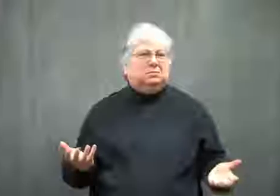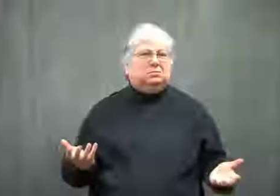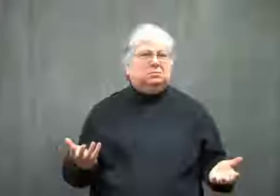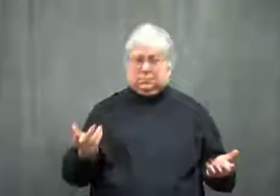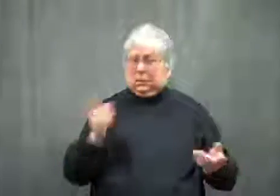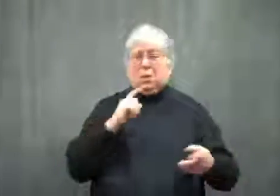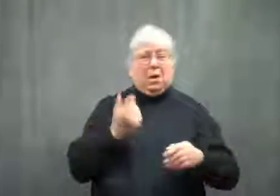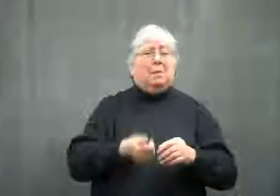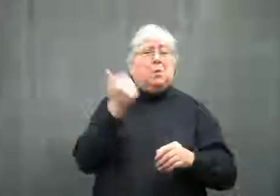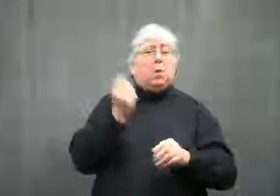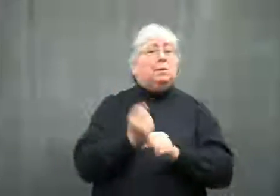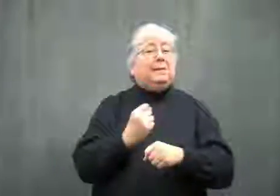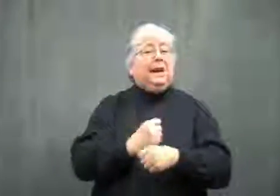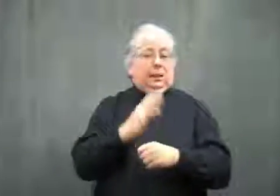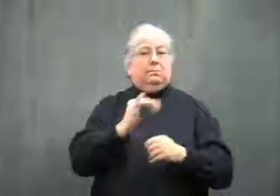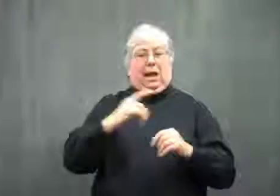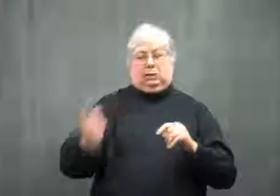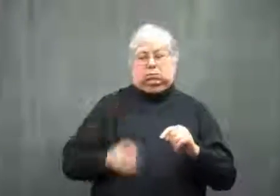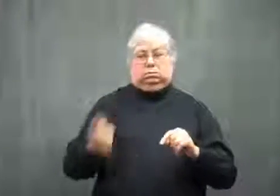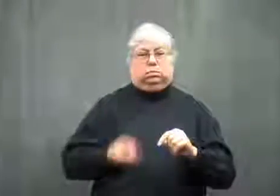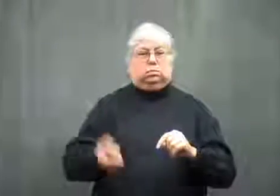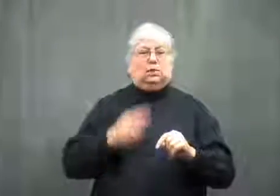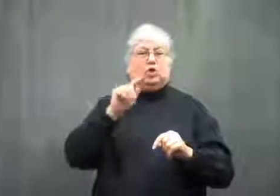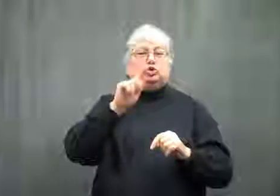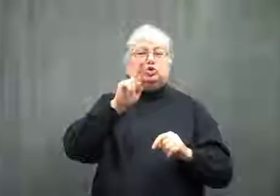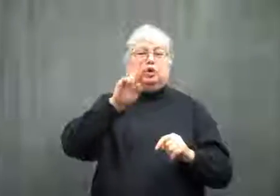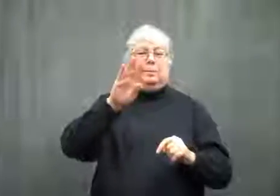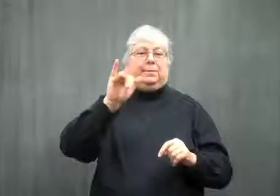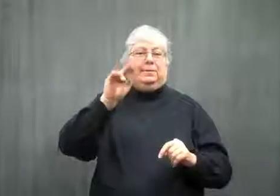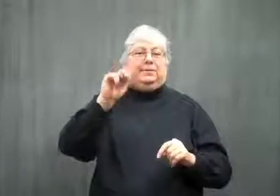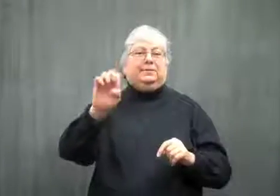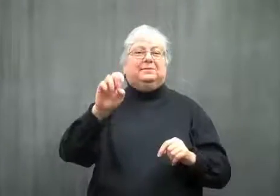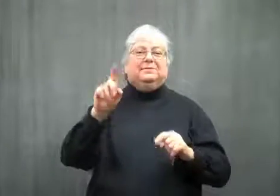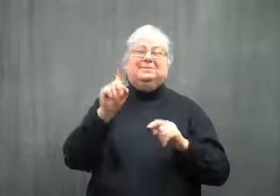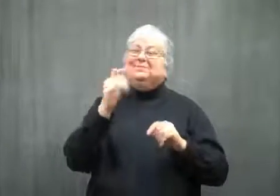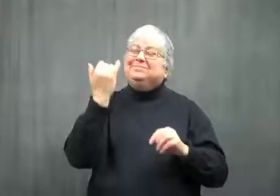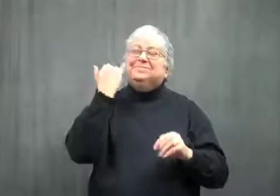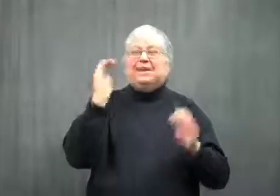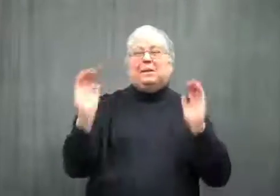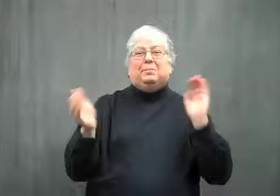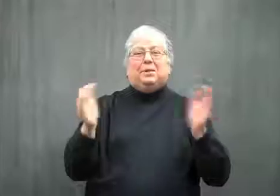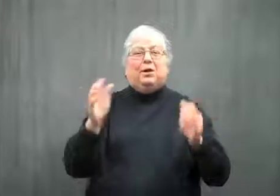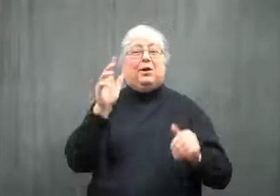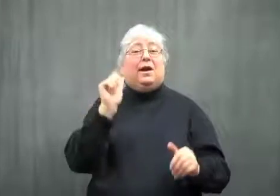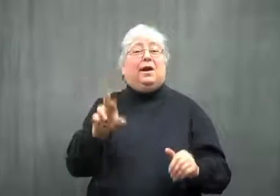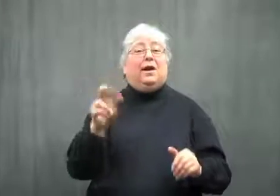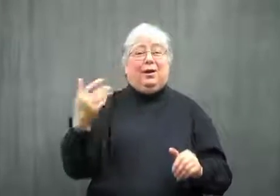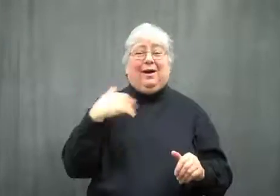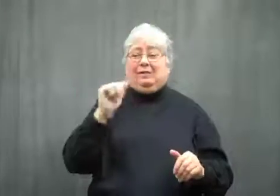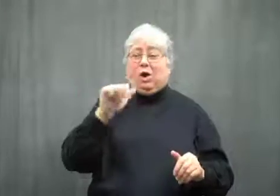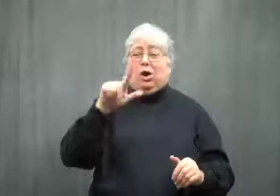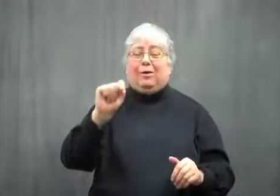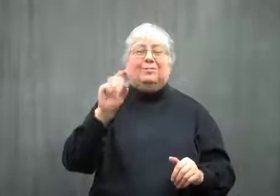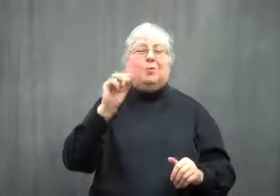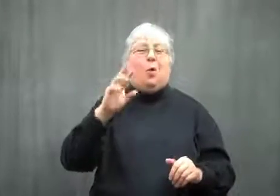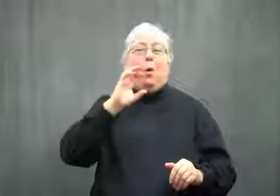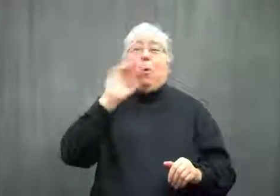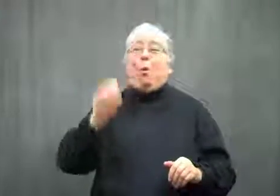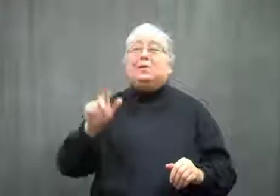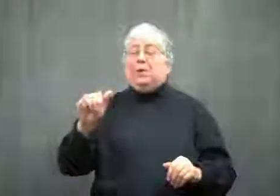Most of it is created by turbines. It's like cars, they have alternators, and older cars have generators.